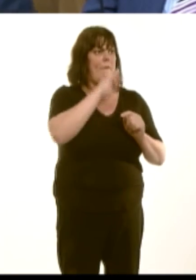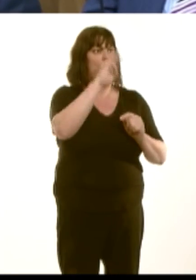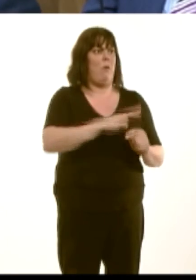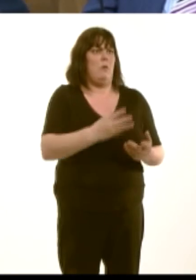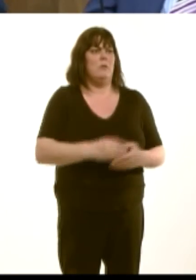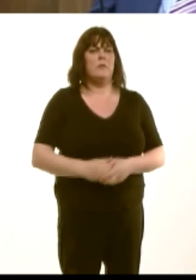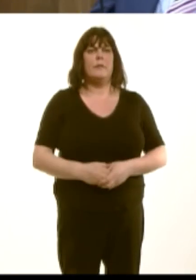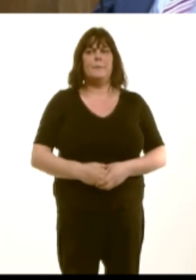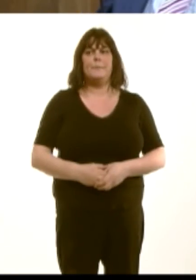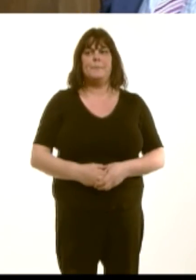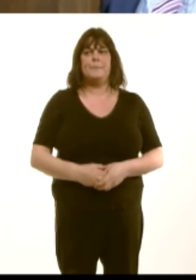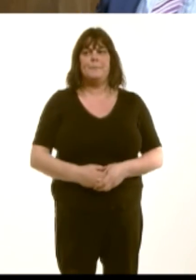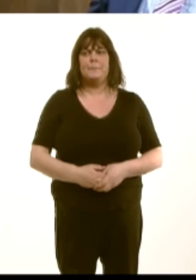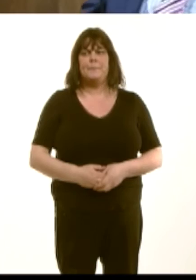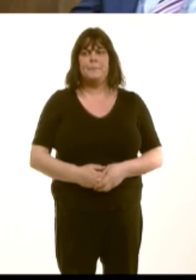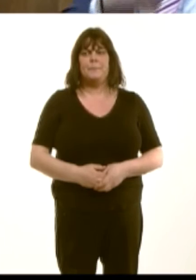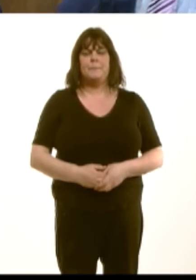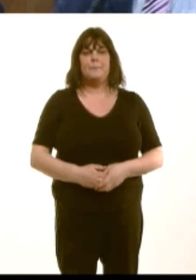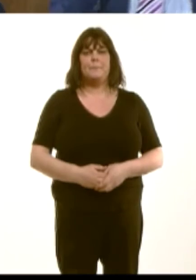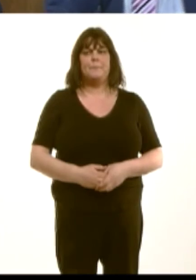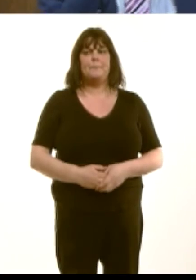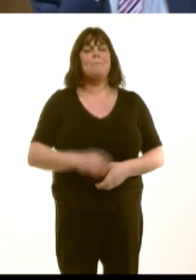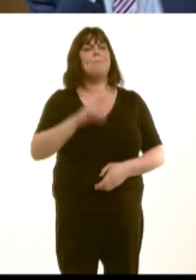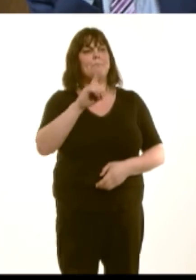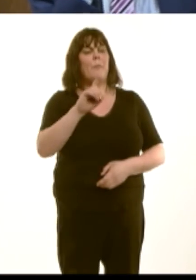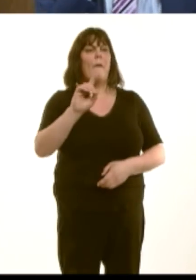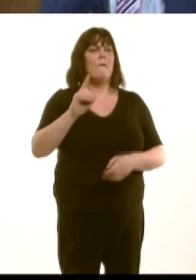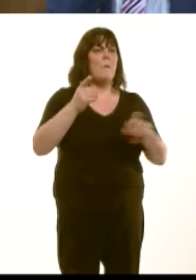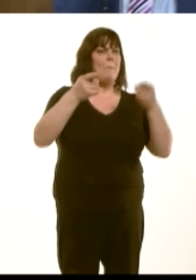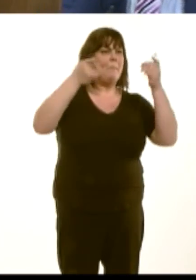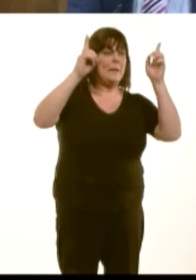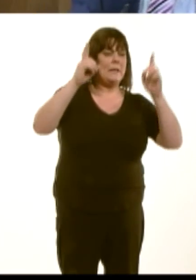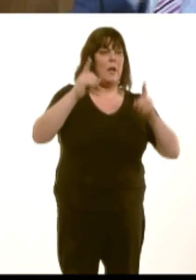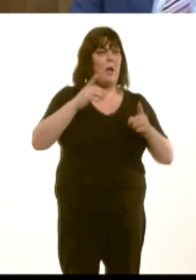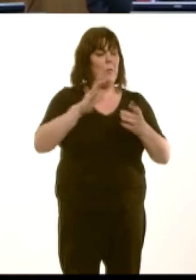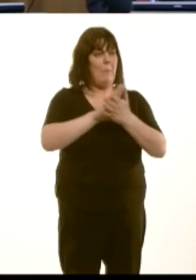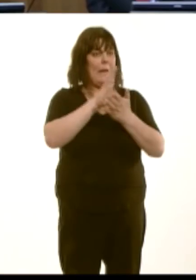Christine Chapman: First Minister, I was pleased to note in the draft national transport plan